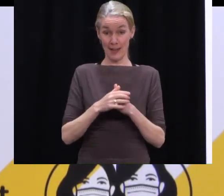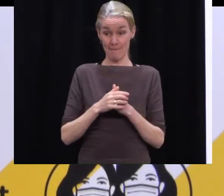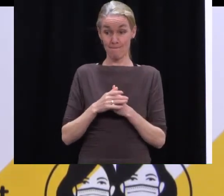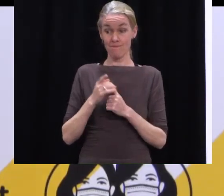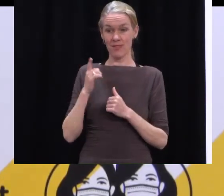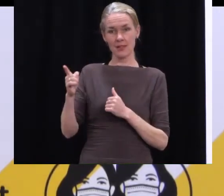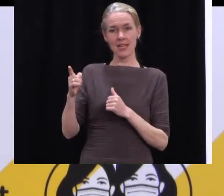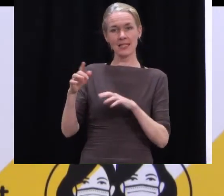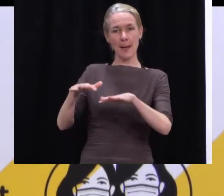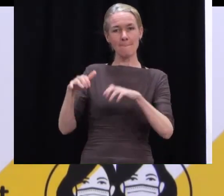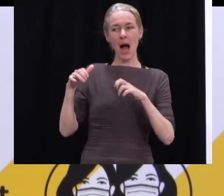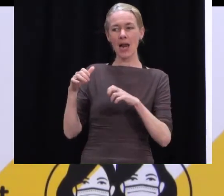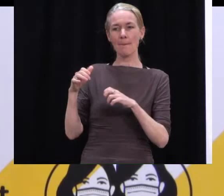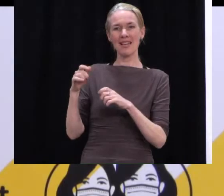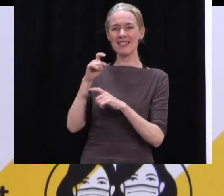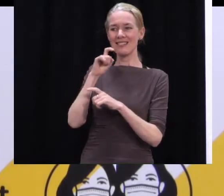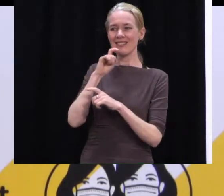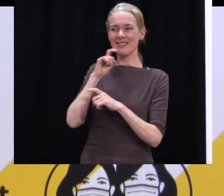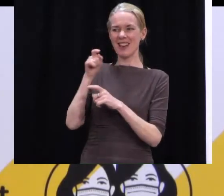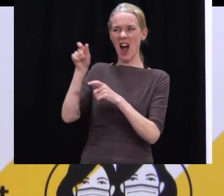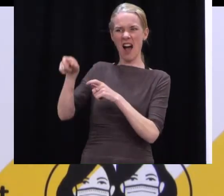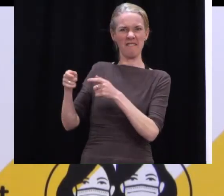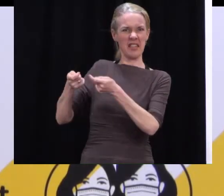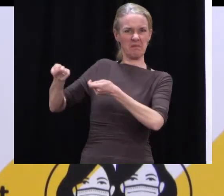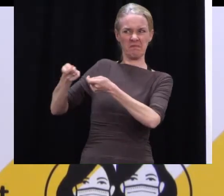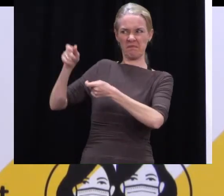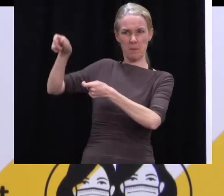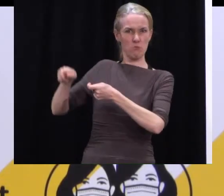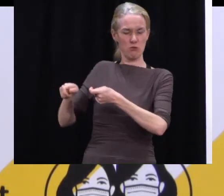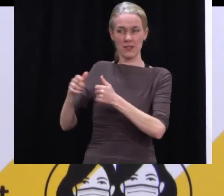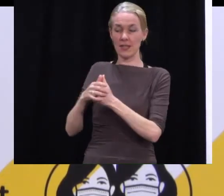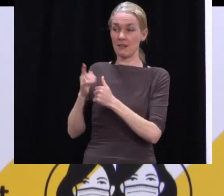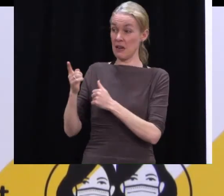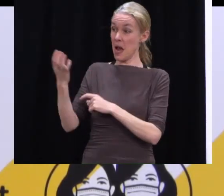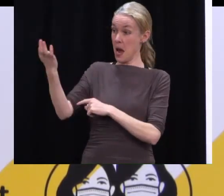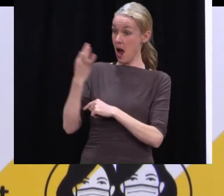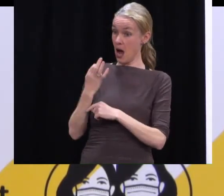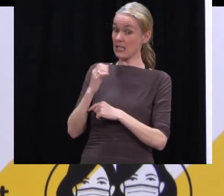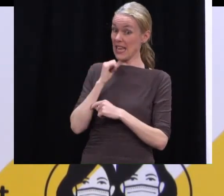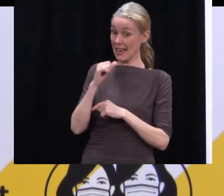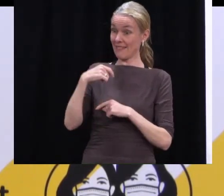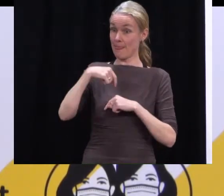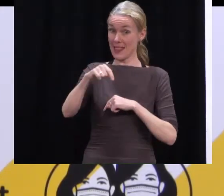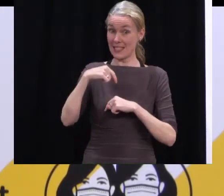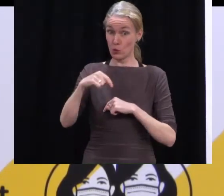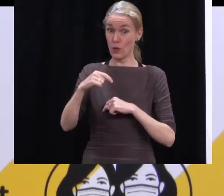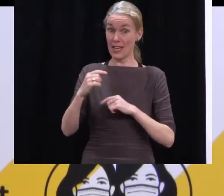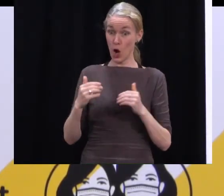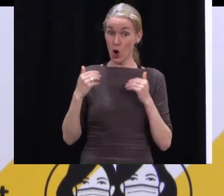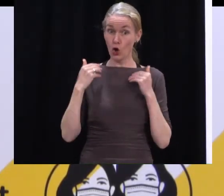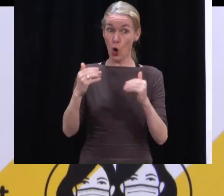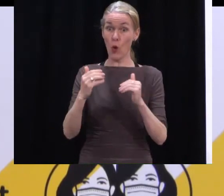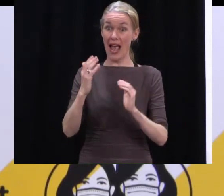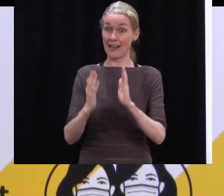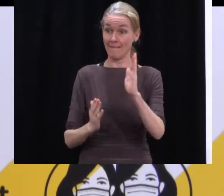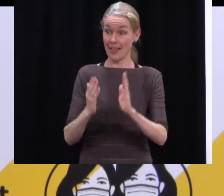parliament to sit. Did you update that advice today? >> So I was asked to provide advice